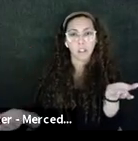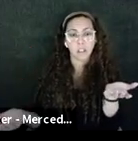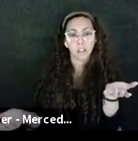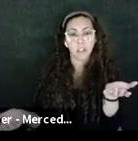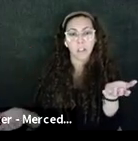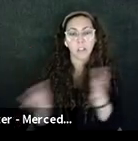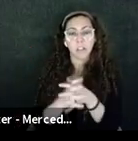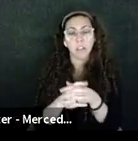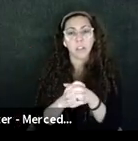Jason Williams: Thing.